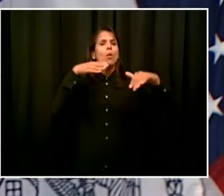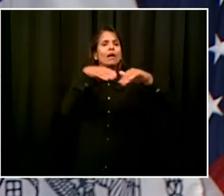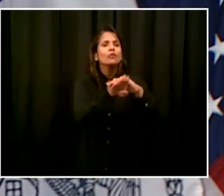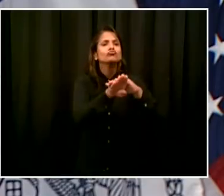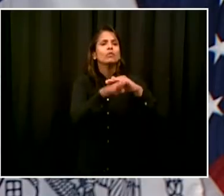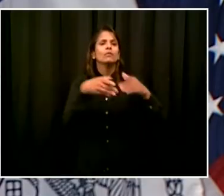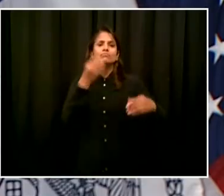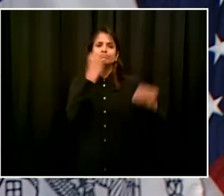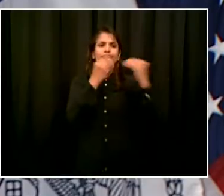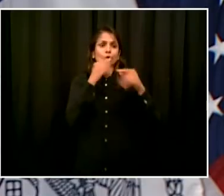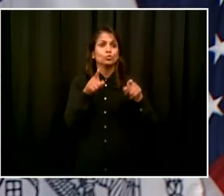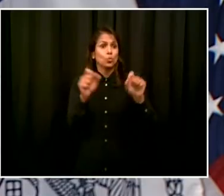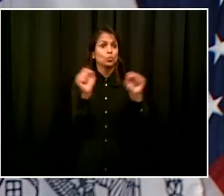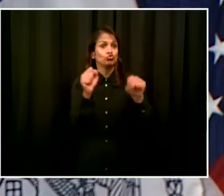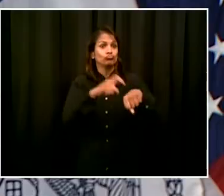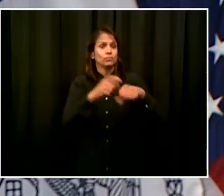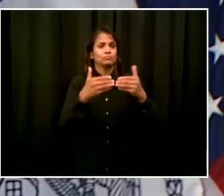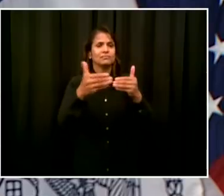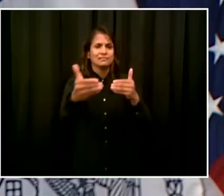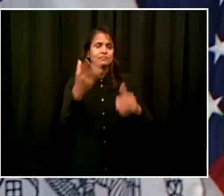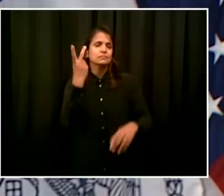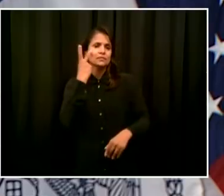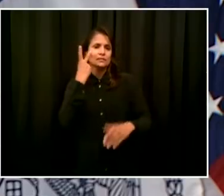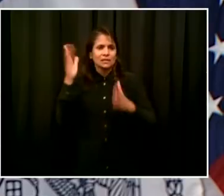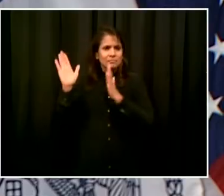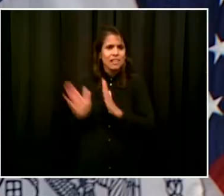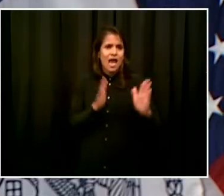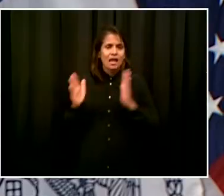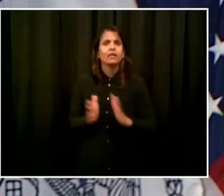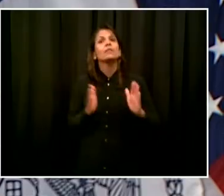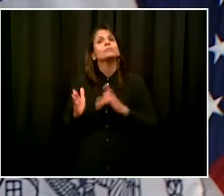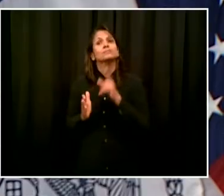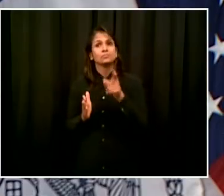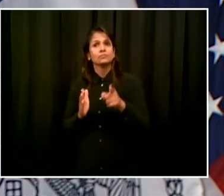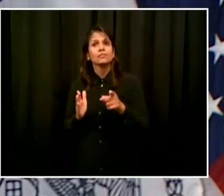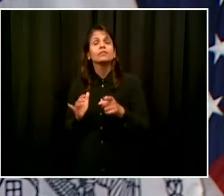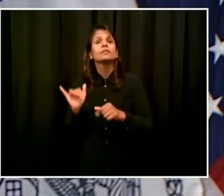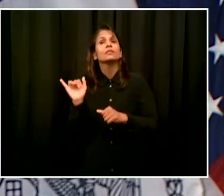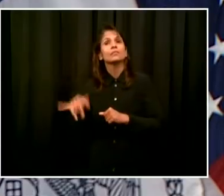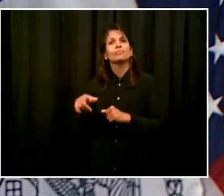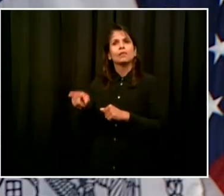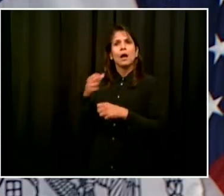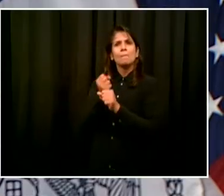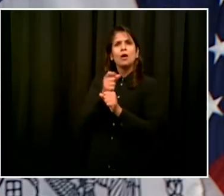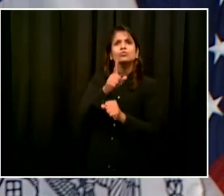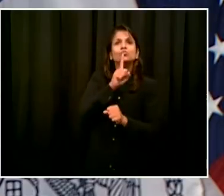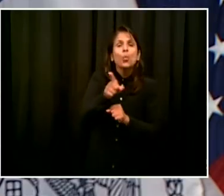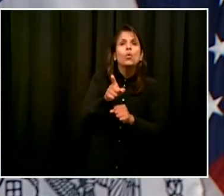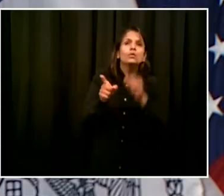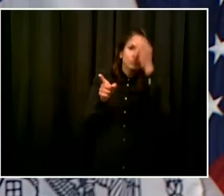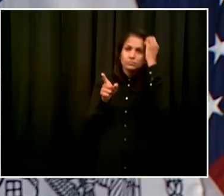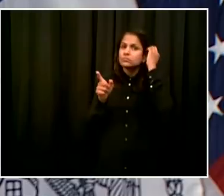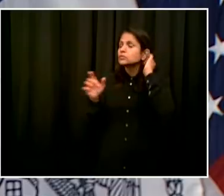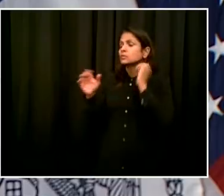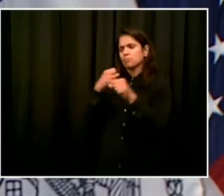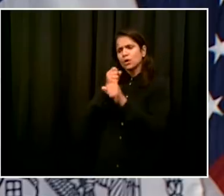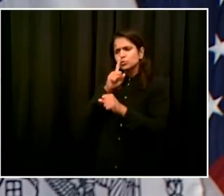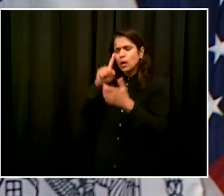POINT, IS THERE A WAY WE CA NDO SOMETHING SAFELY WITH INDOOR DINING? SO FAR WE HAVE NOT HAD THAT MOMENT. WE HAVE NOT HAD THE OPPORTUNITY